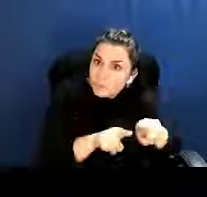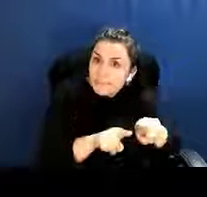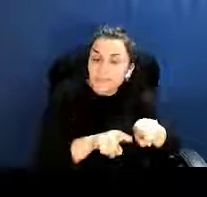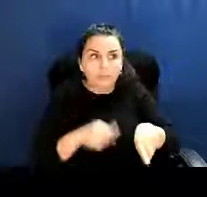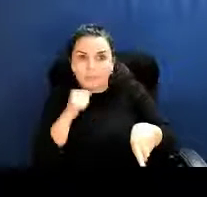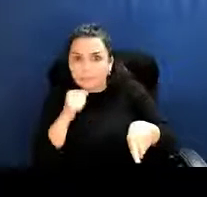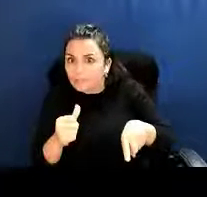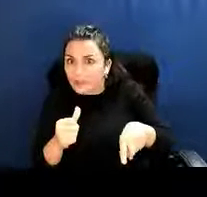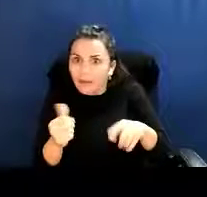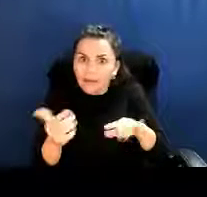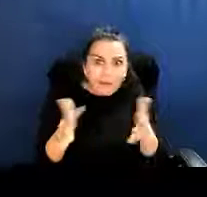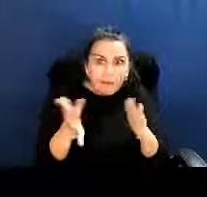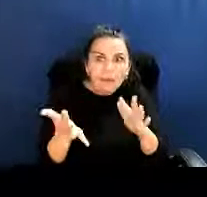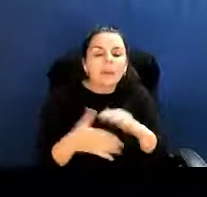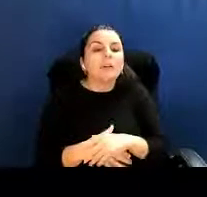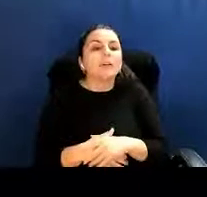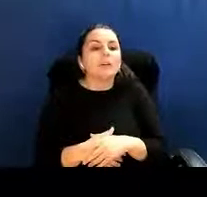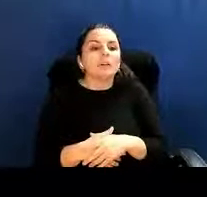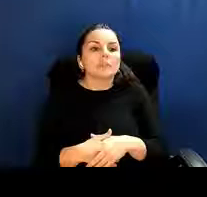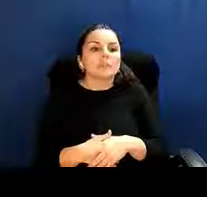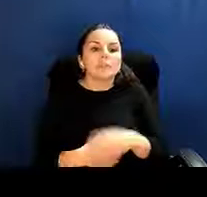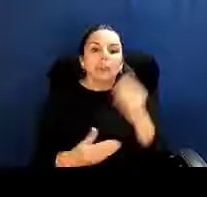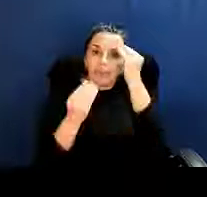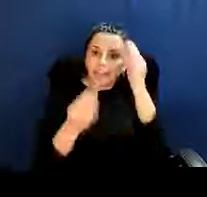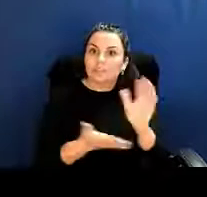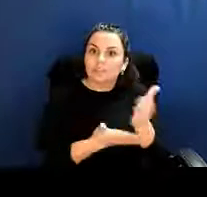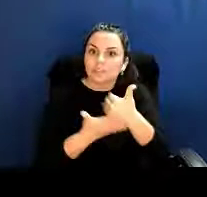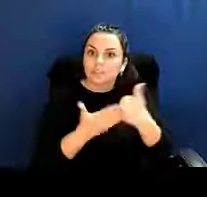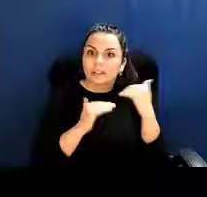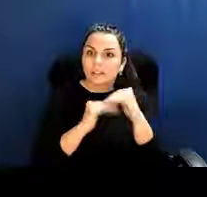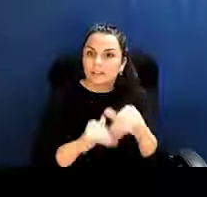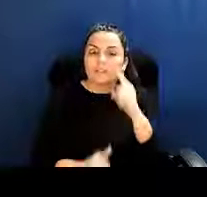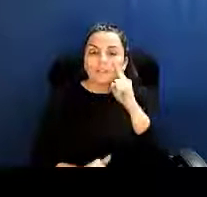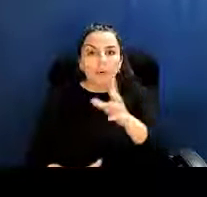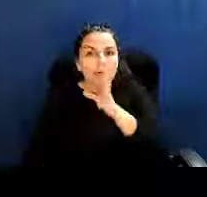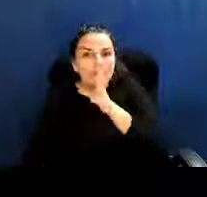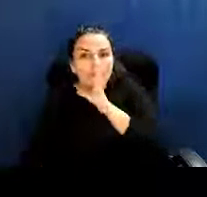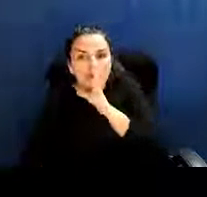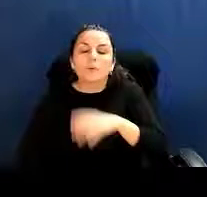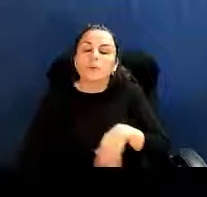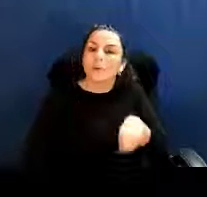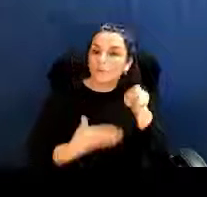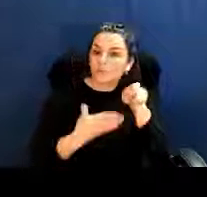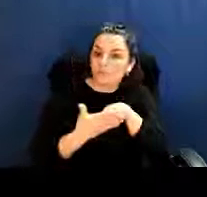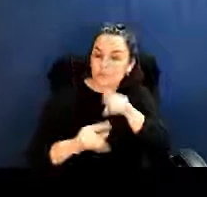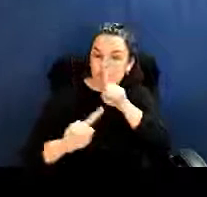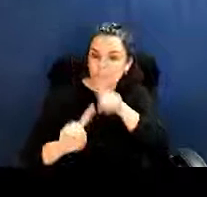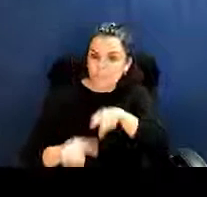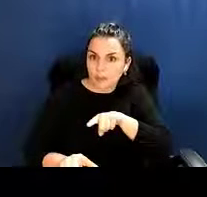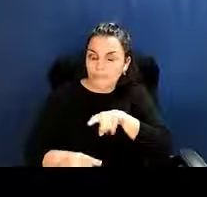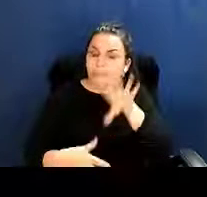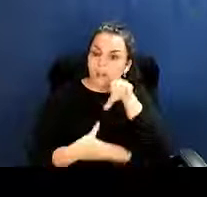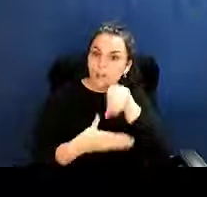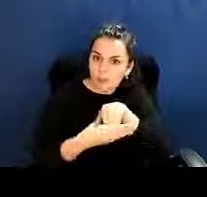And also information collection is limited to verbal or written responses including data entry or audiovisual recording.